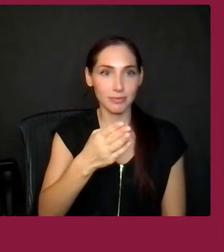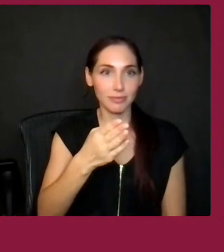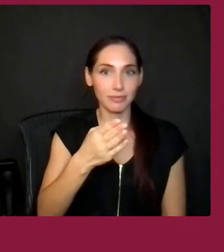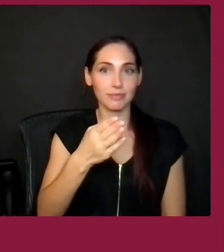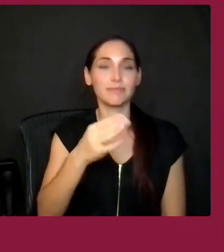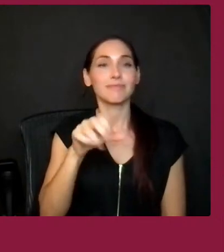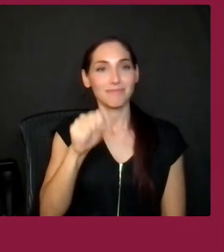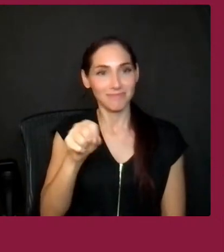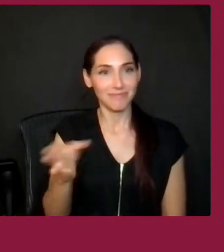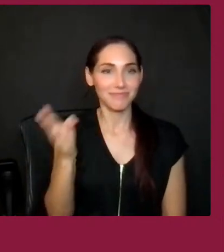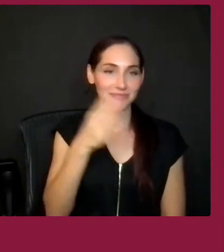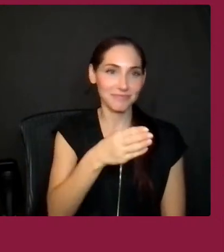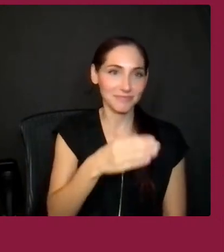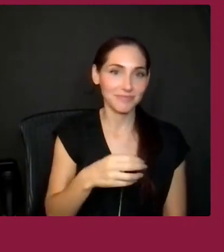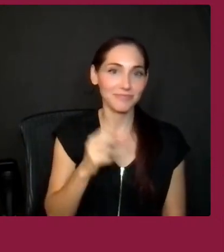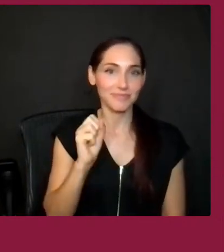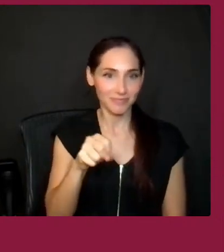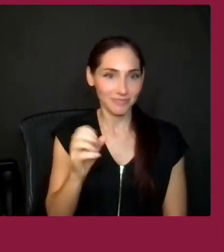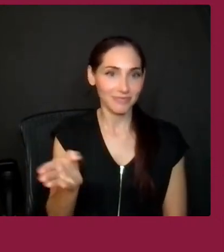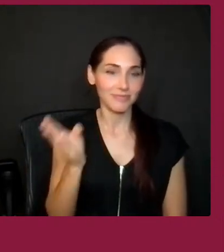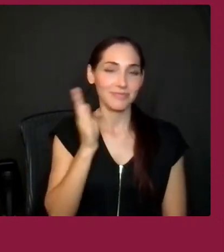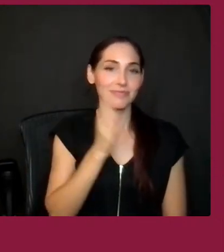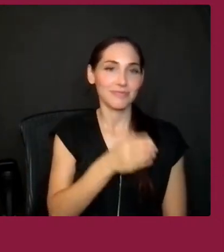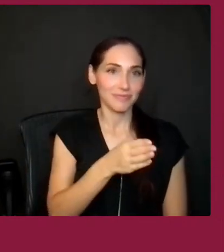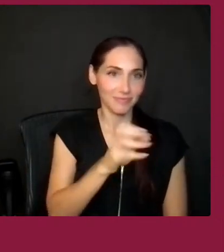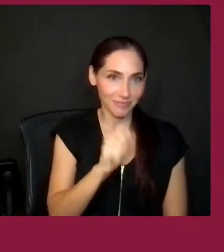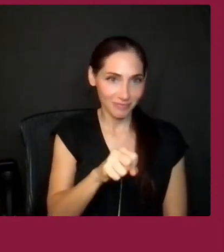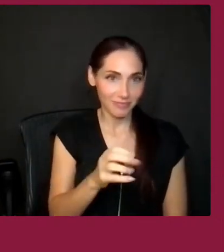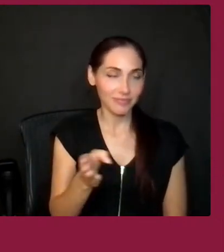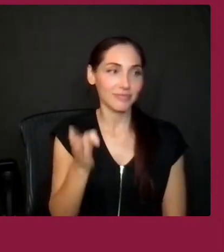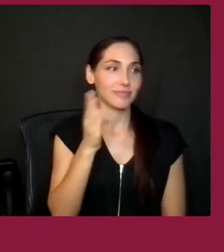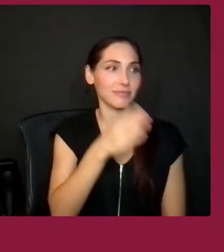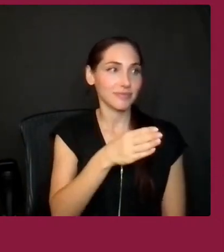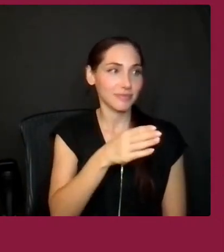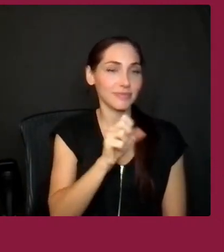Yes. Trustee Buffalo? Yes. Trustee Adams? Aye. Trustee Harvey? Yes. Motion carries.